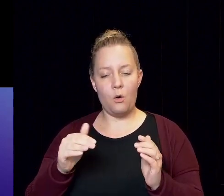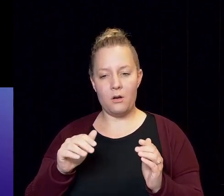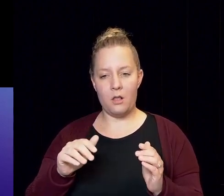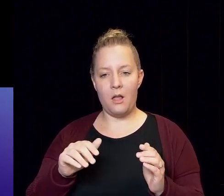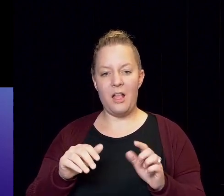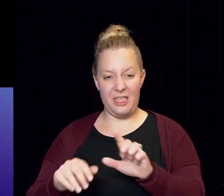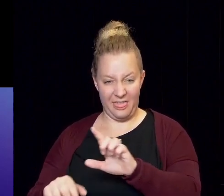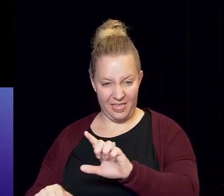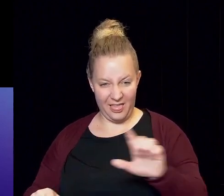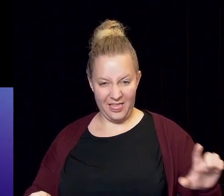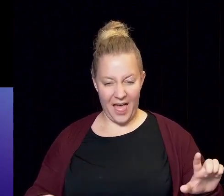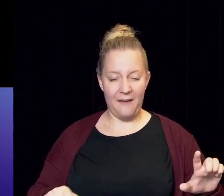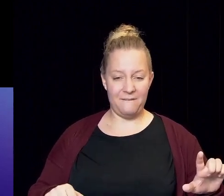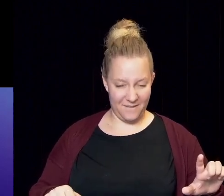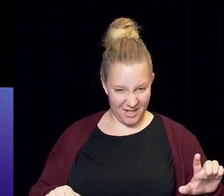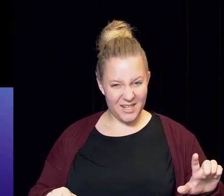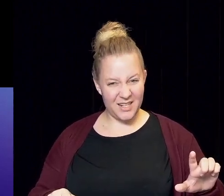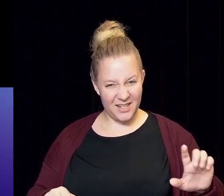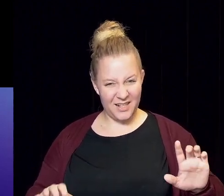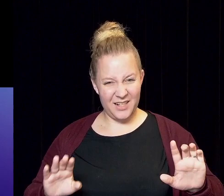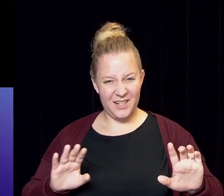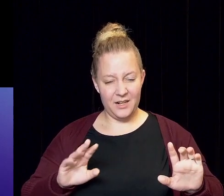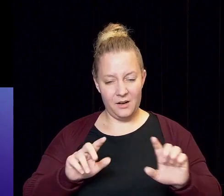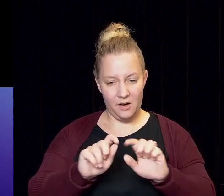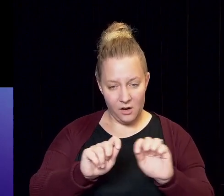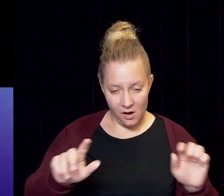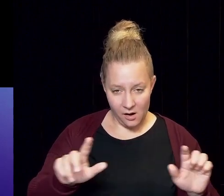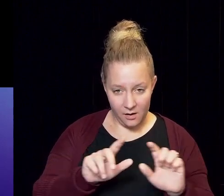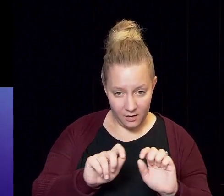left side. So, this one right here. I'm just going to kind of zoom in. So when I open up my